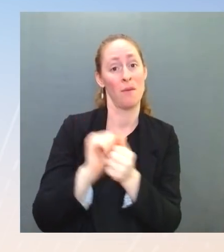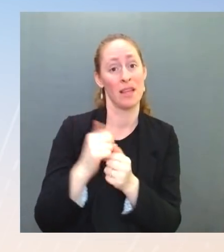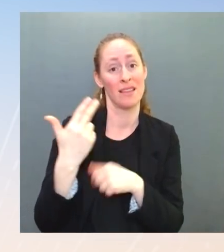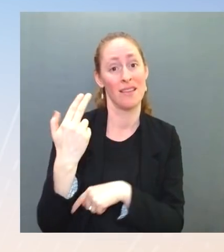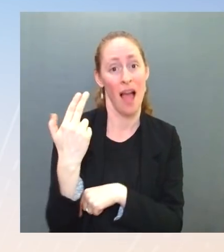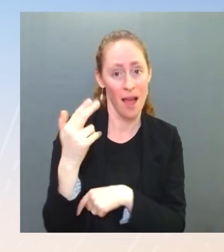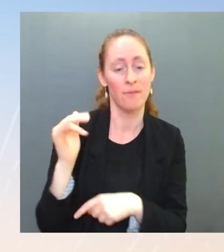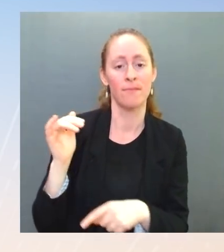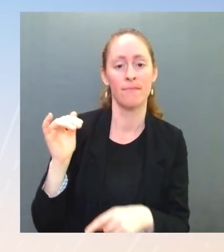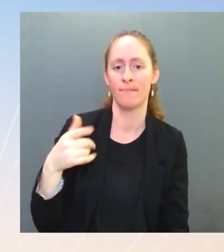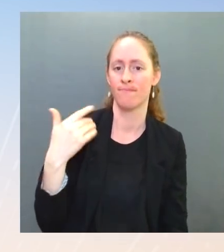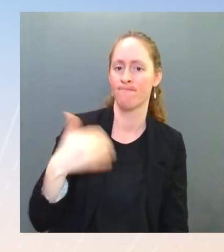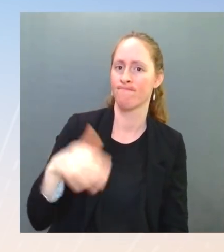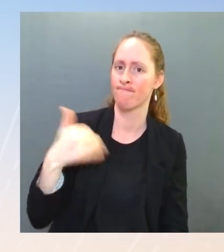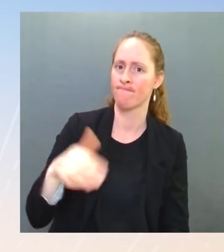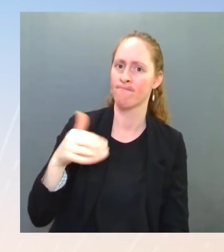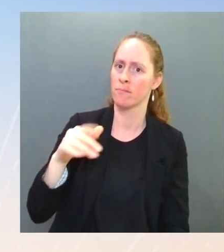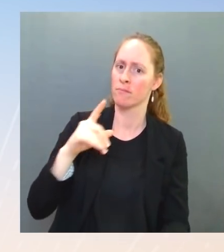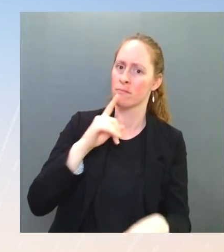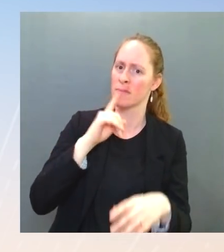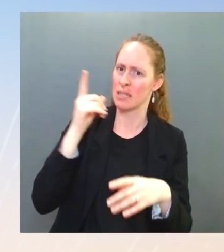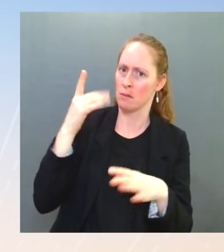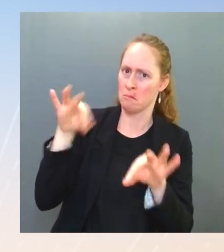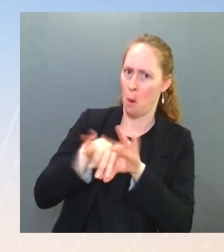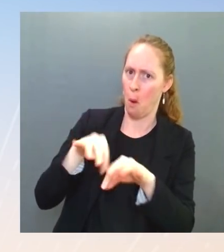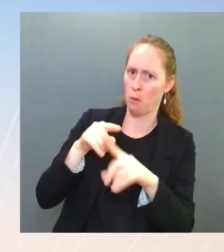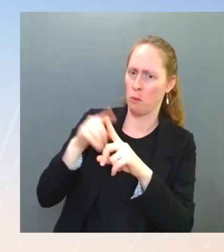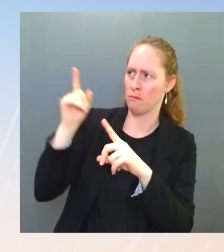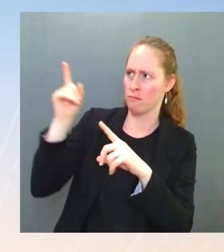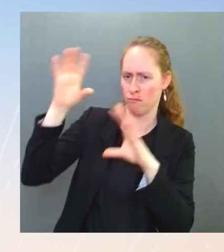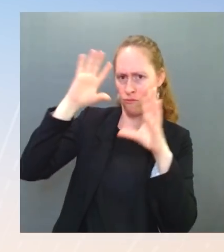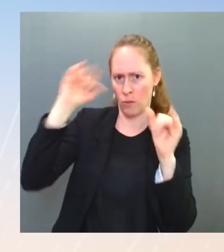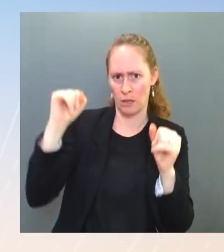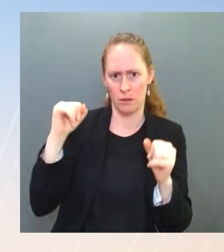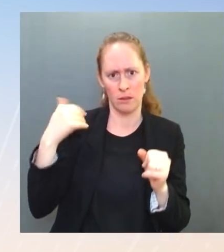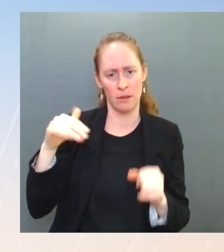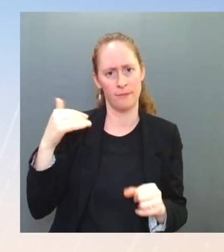This is obviously an issue that is close to his heart, something he's passionate about, and has been for decades.